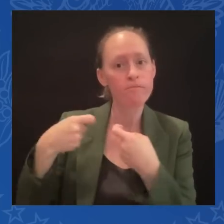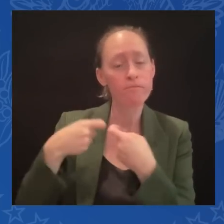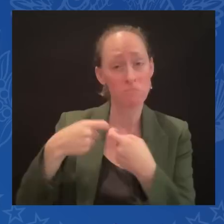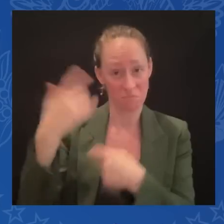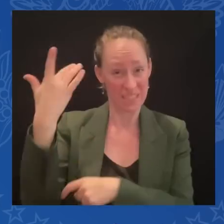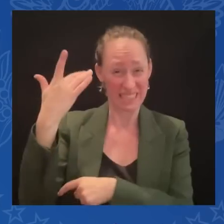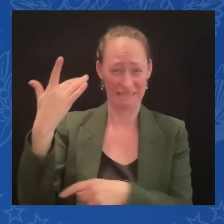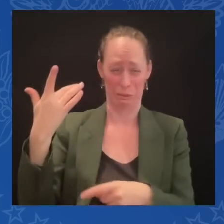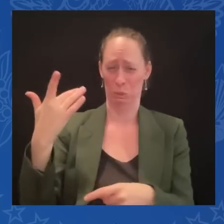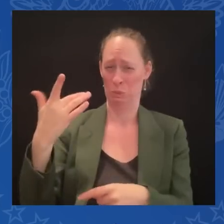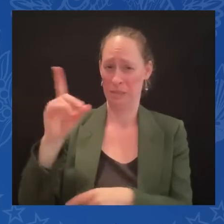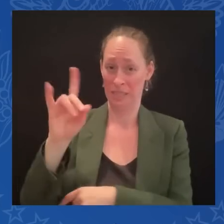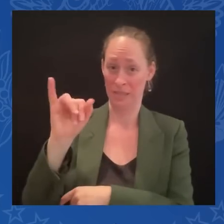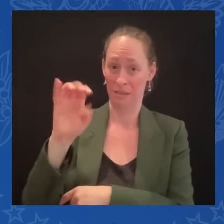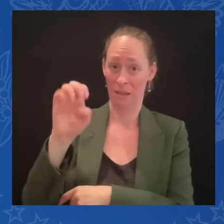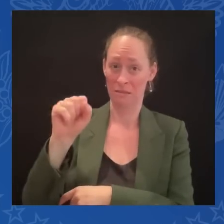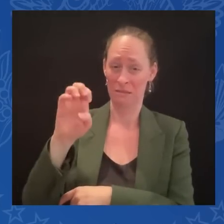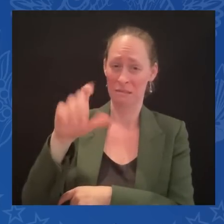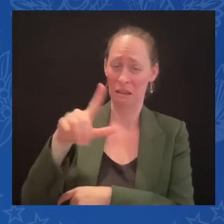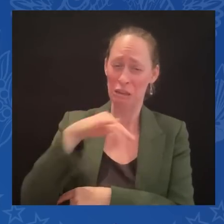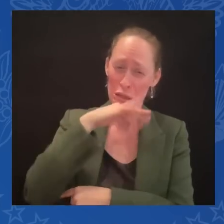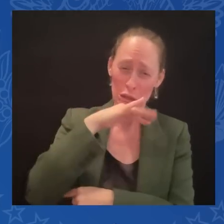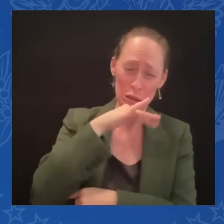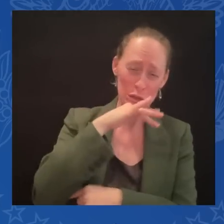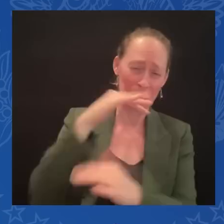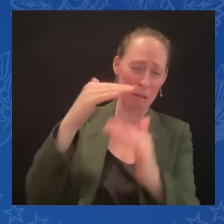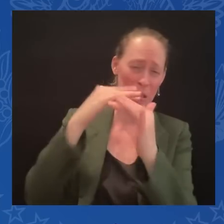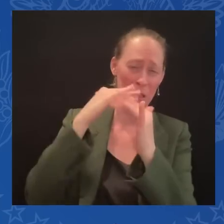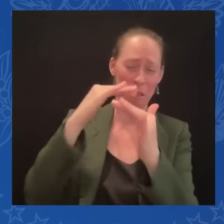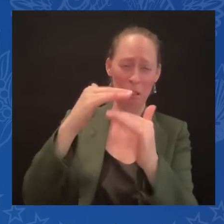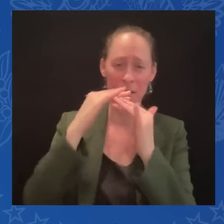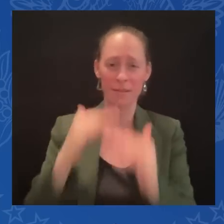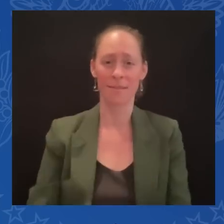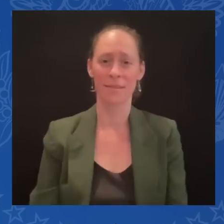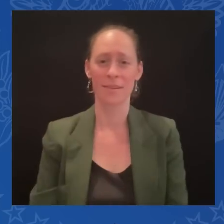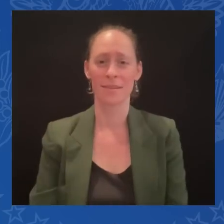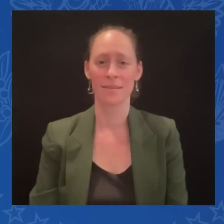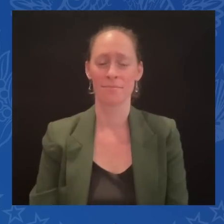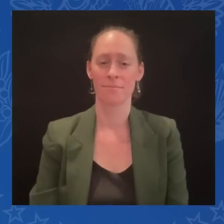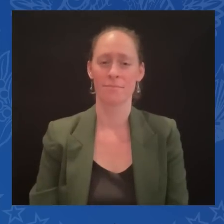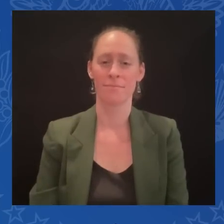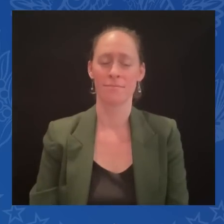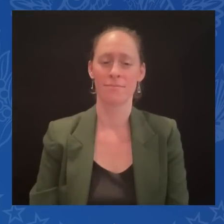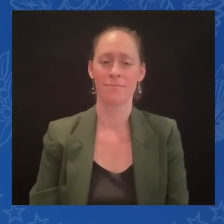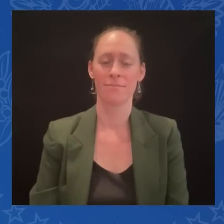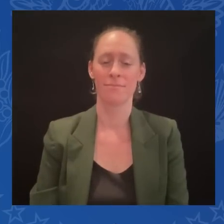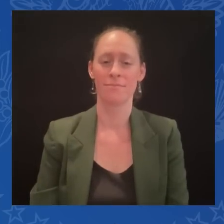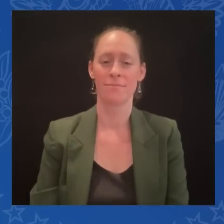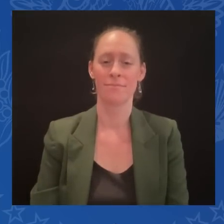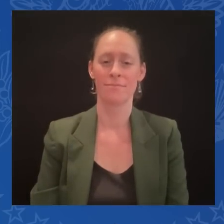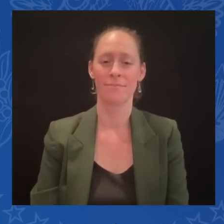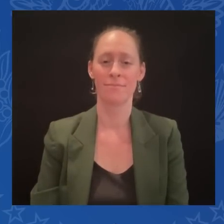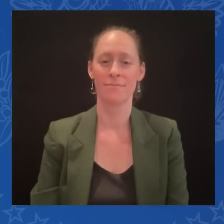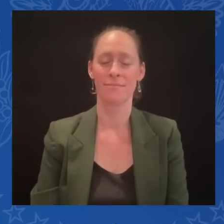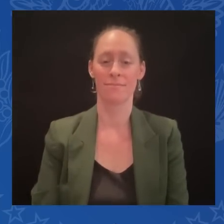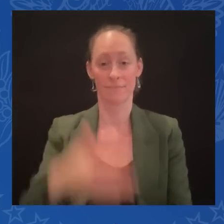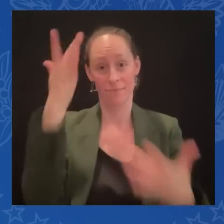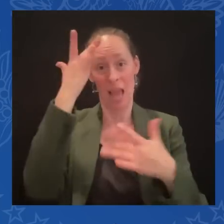that thousands of people in this state didn't have a connection to a high-speed Internet, wherever -- in their business or their home.